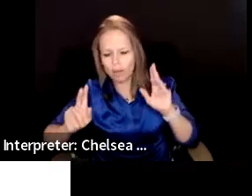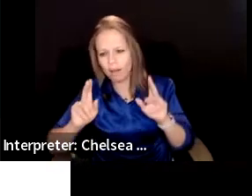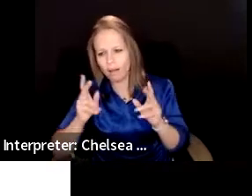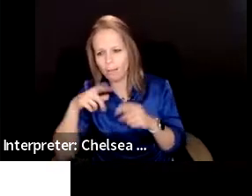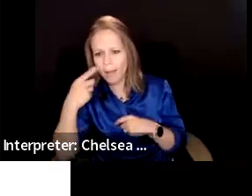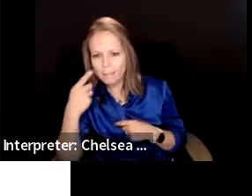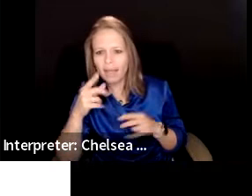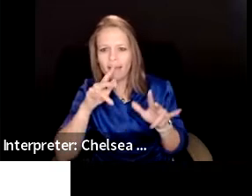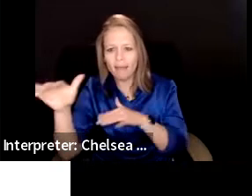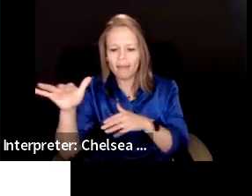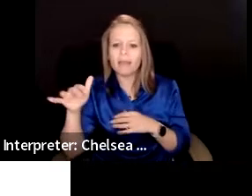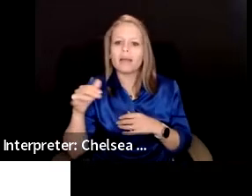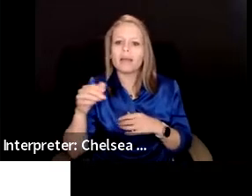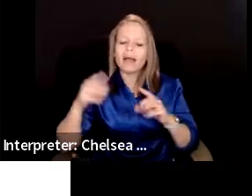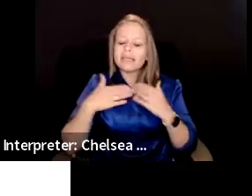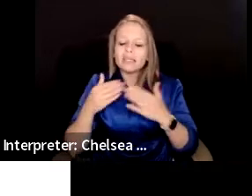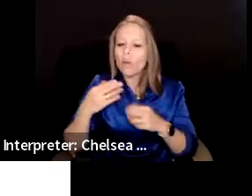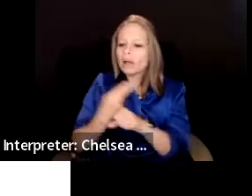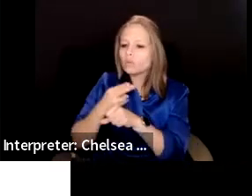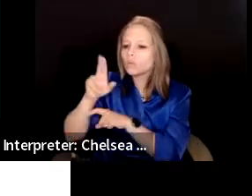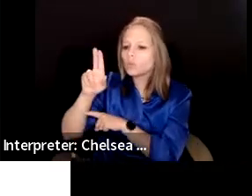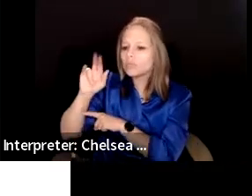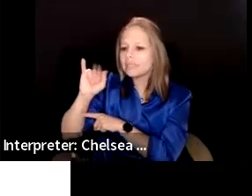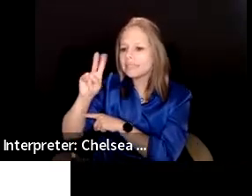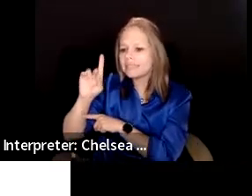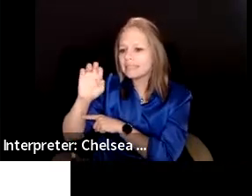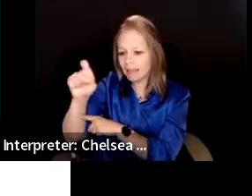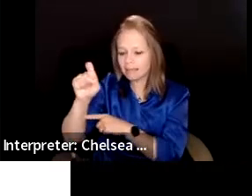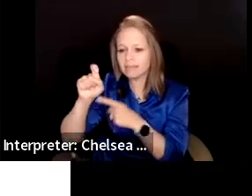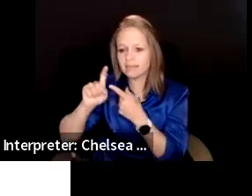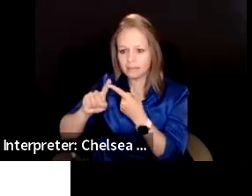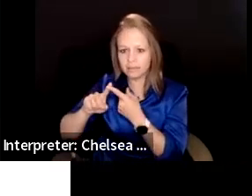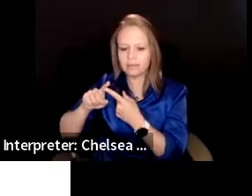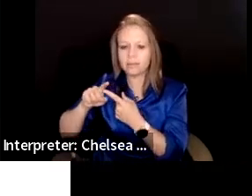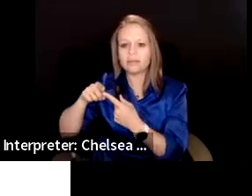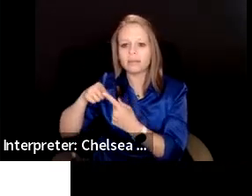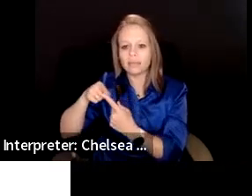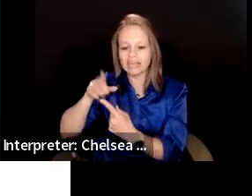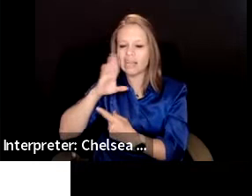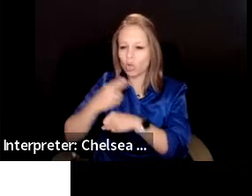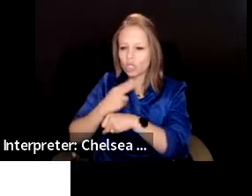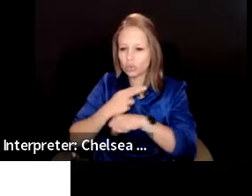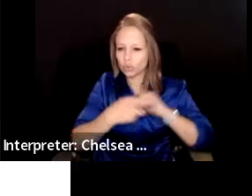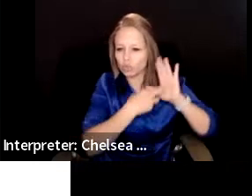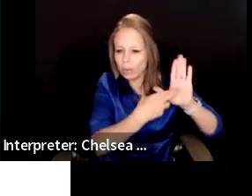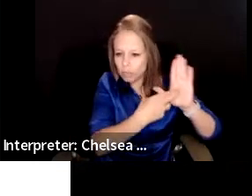What this does is utilizes indexes or indices which is a major of change which uses data points